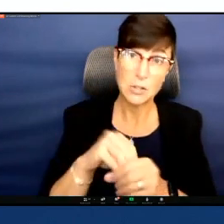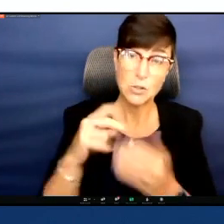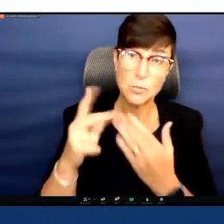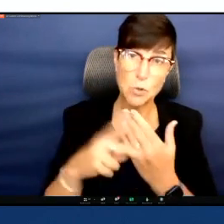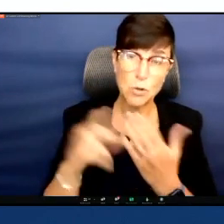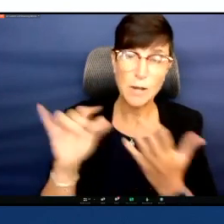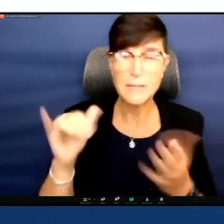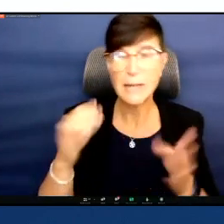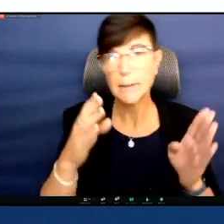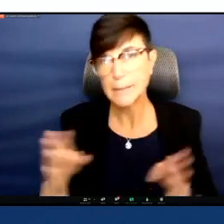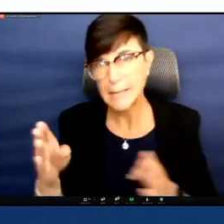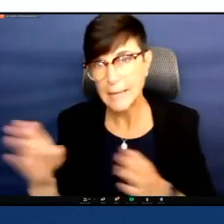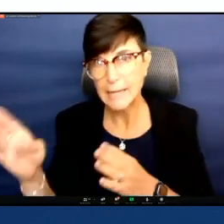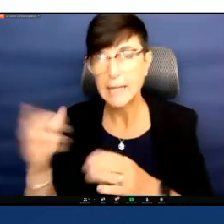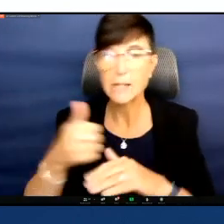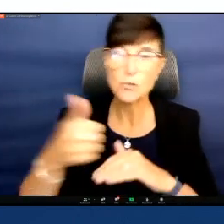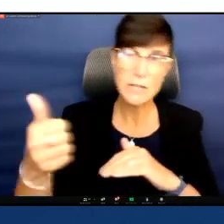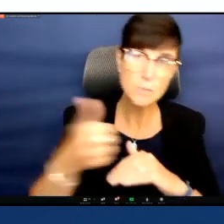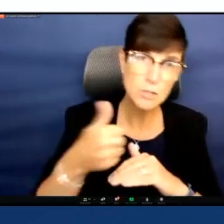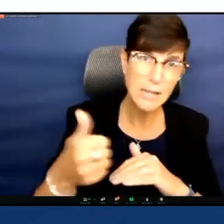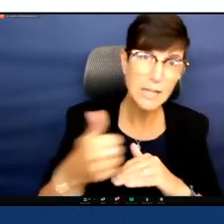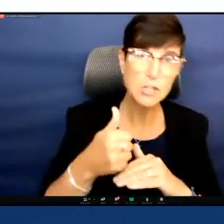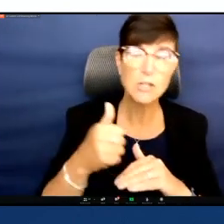transportation code, enforcement and airports.